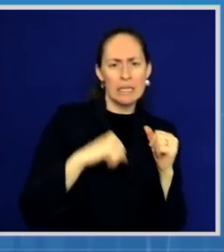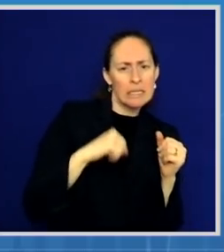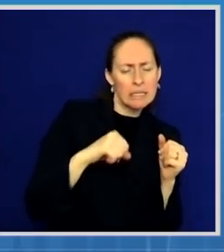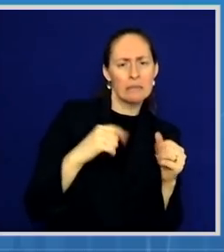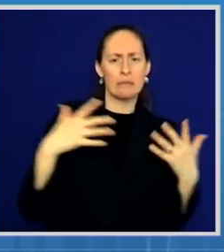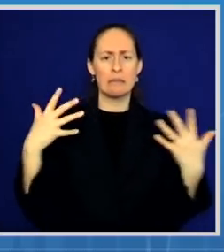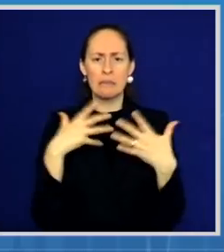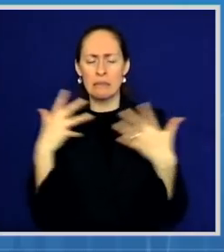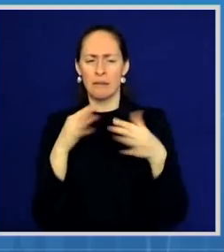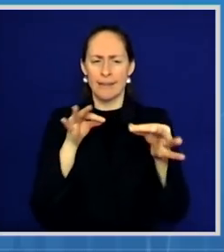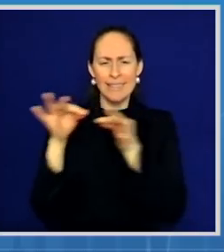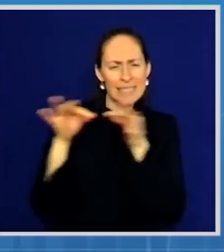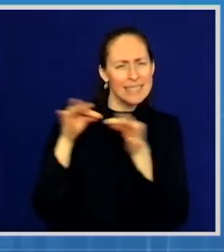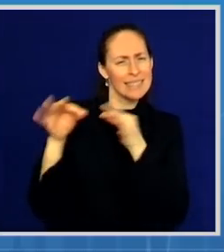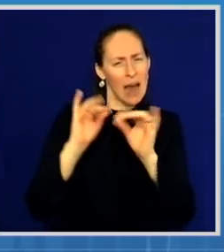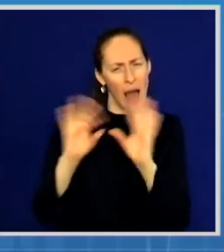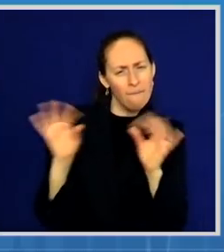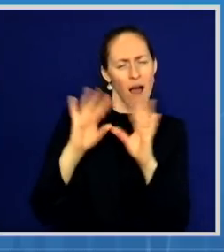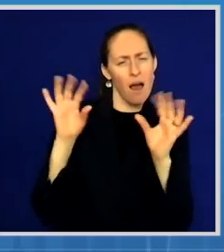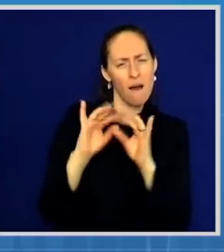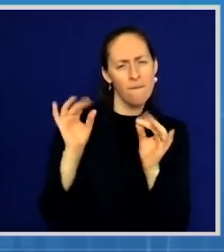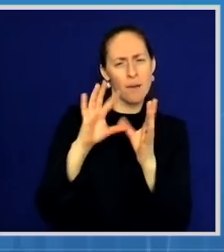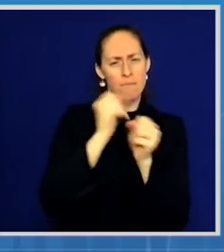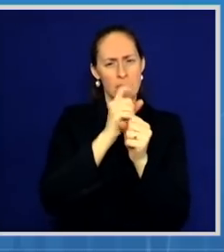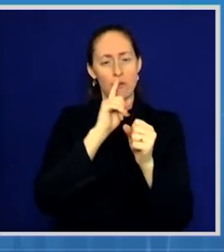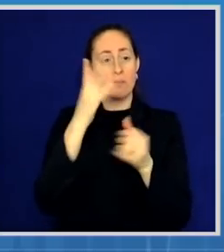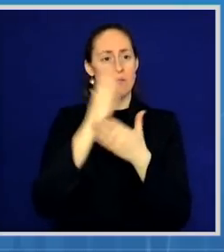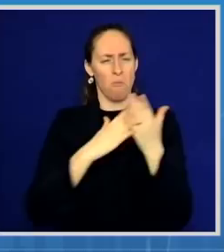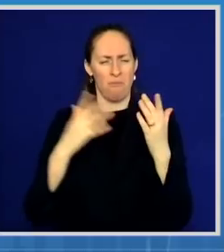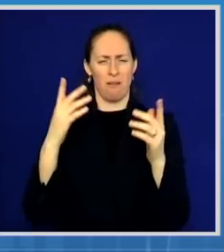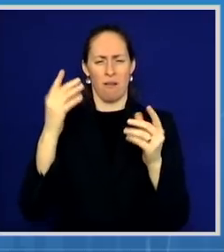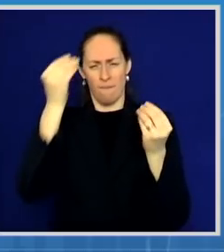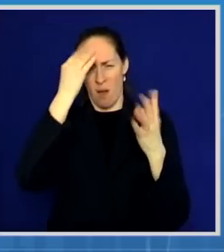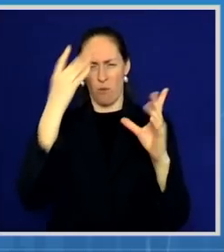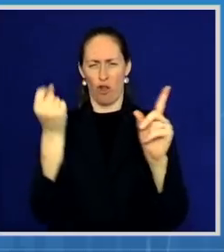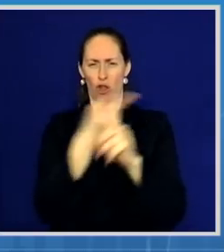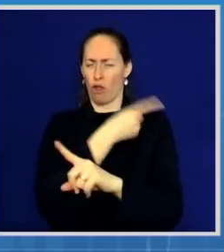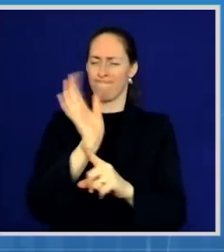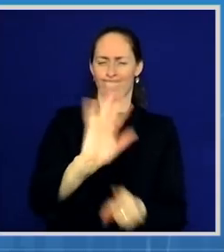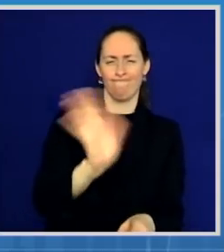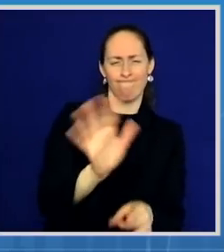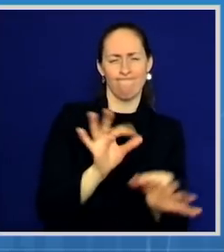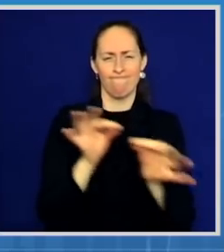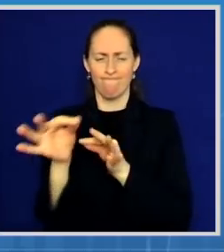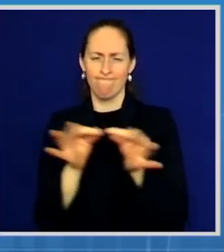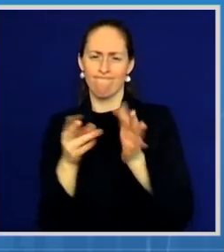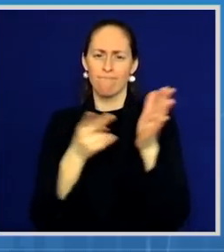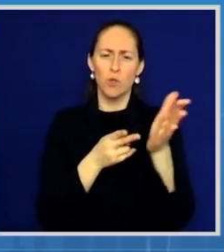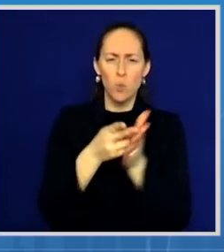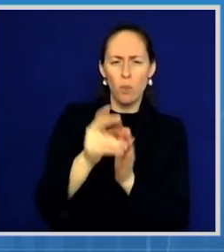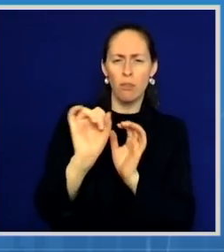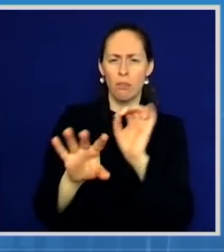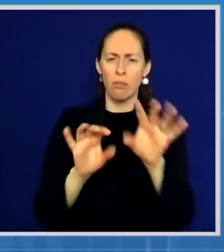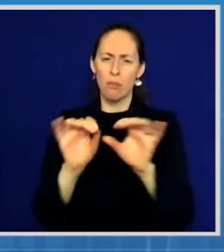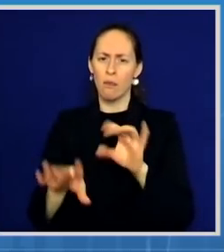The UFW Foundation, which is also a Community Corps member is focusing on vaccinating, farm workers and their families.